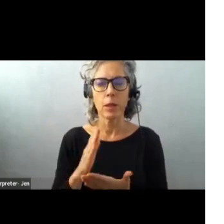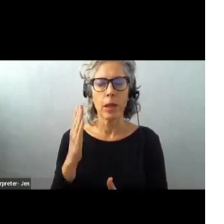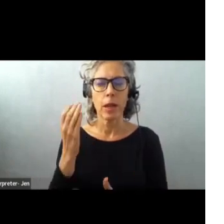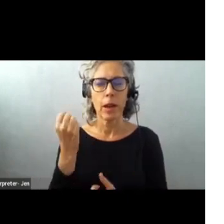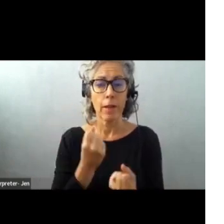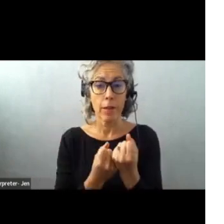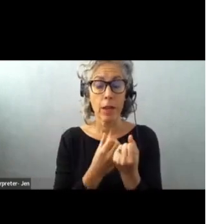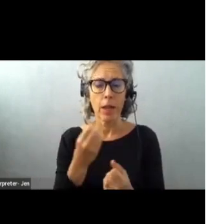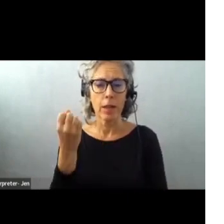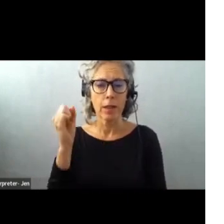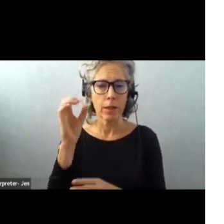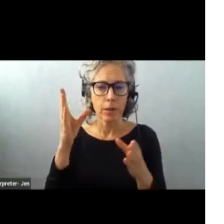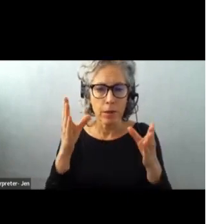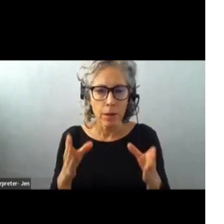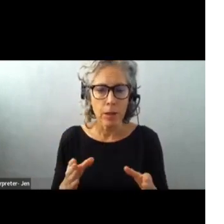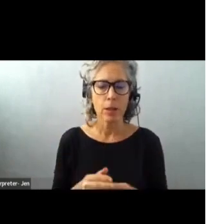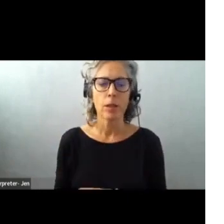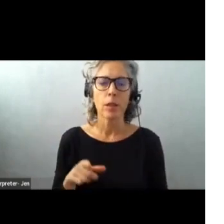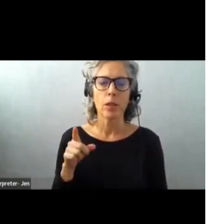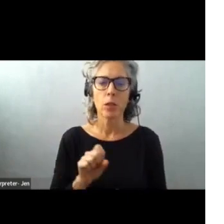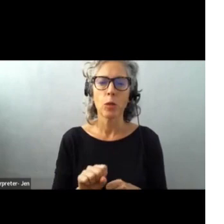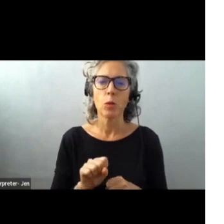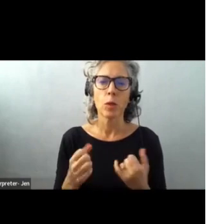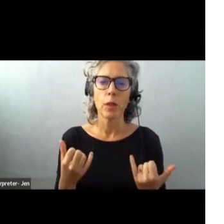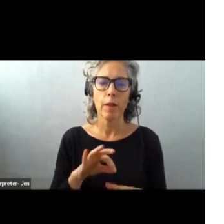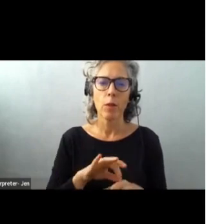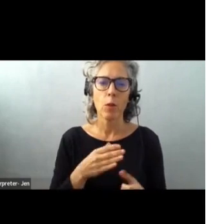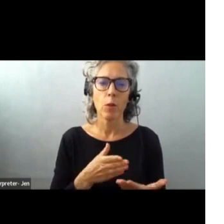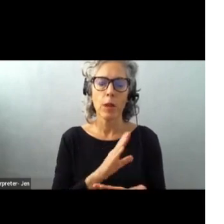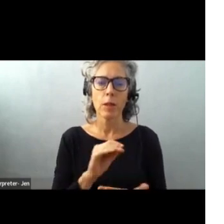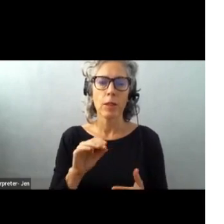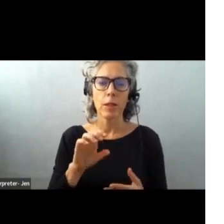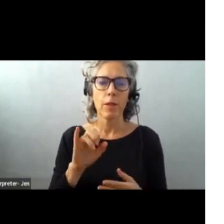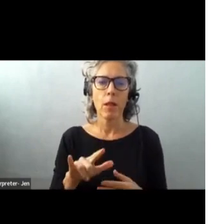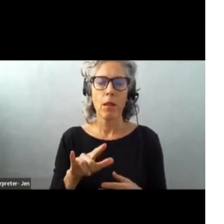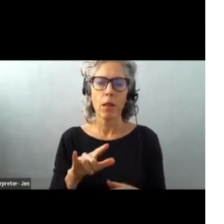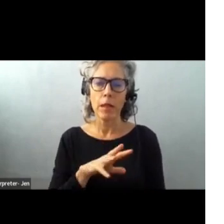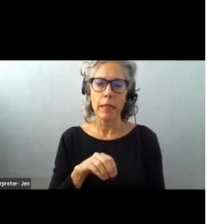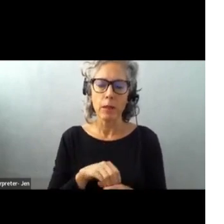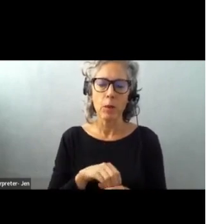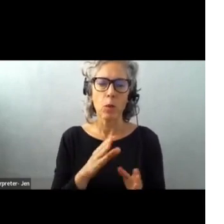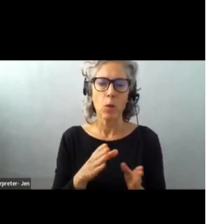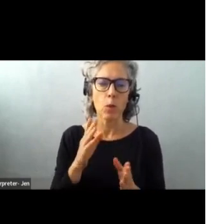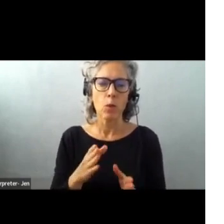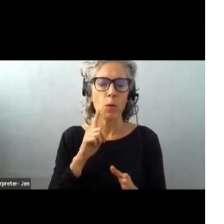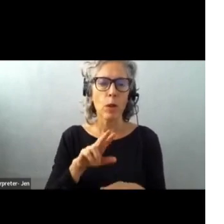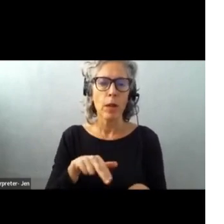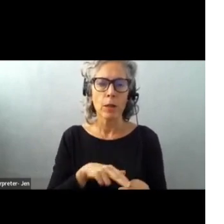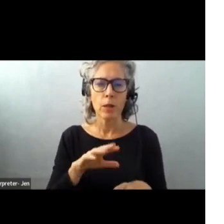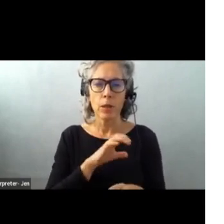activist. She currently works as the voting rights and civil engagement organizer for the National Council on Independent